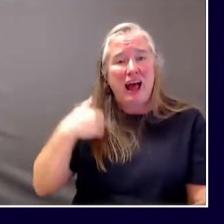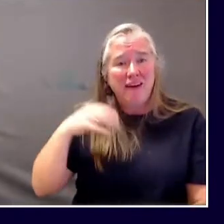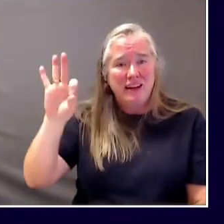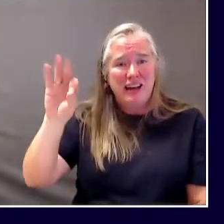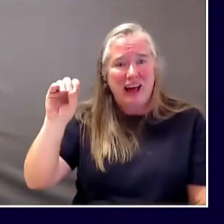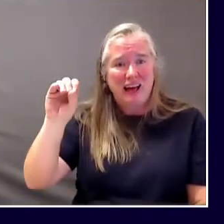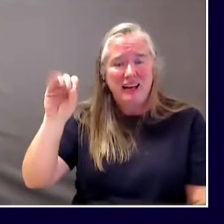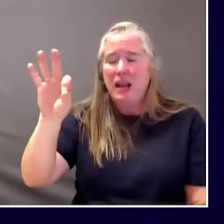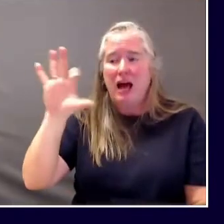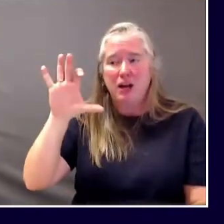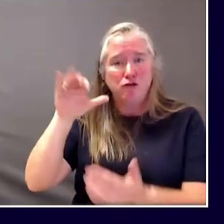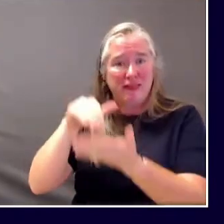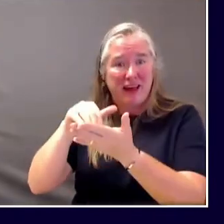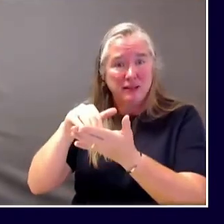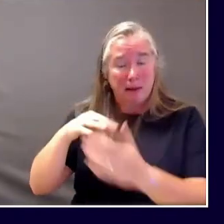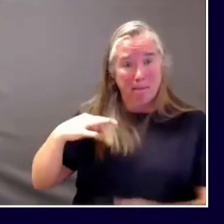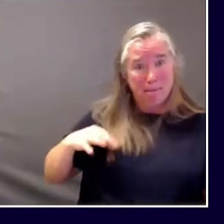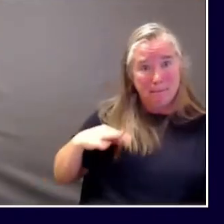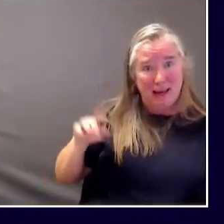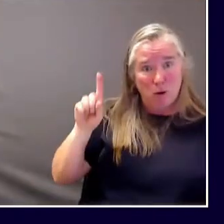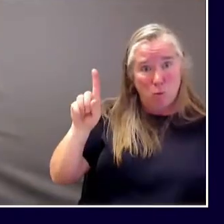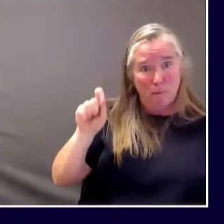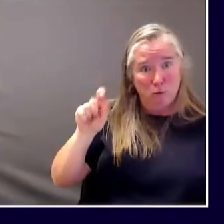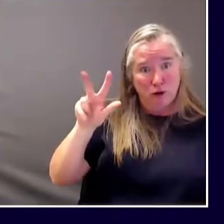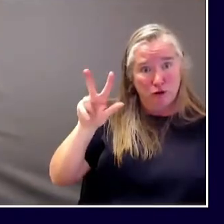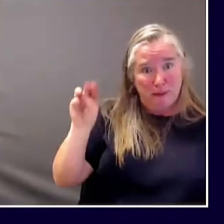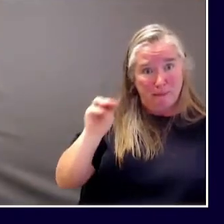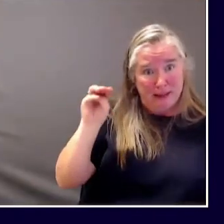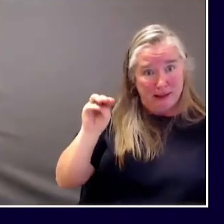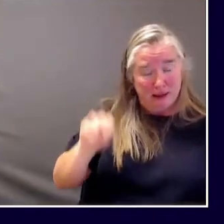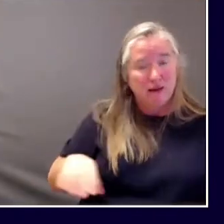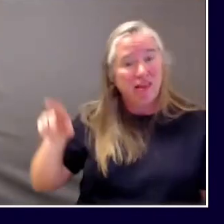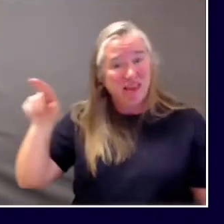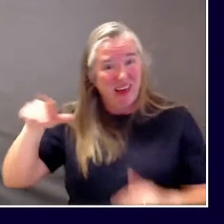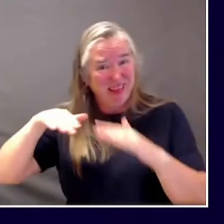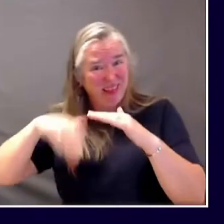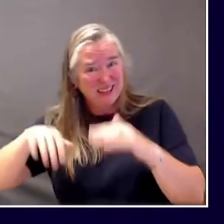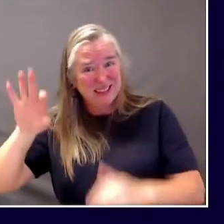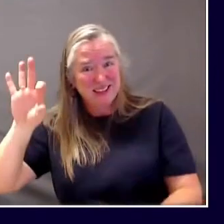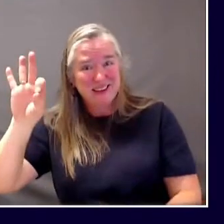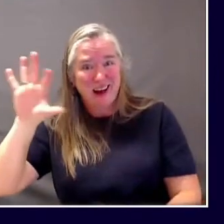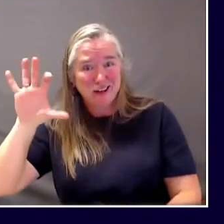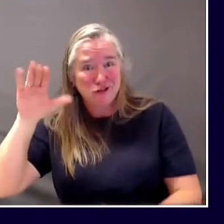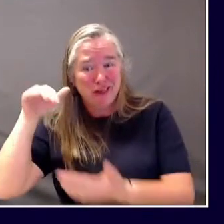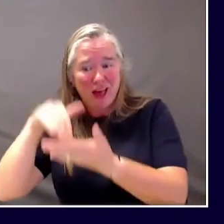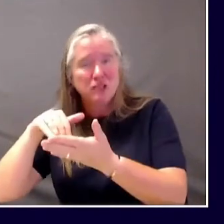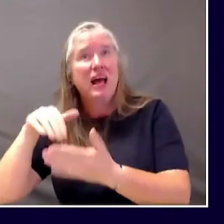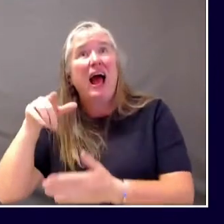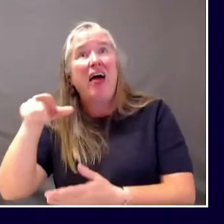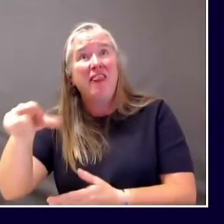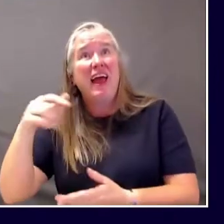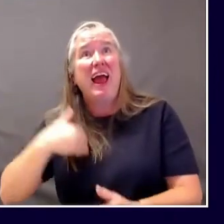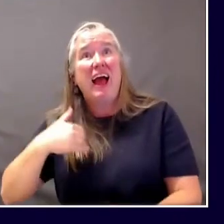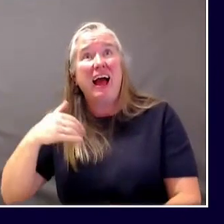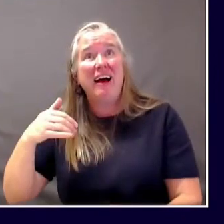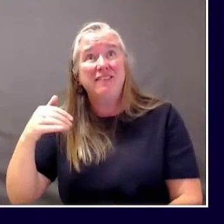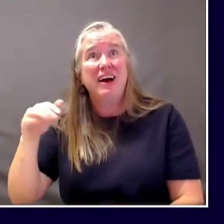code that exponential growth